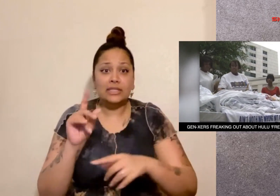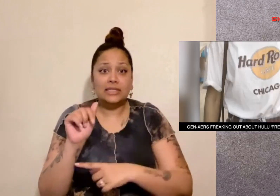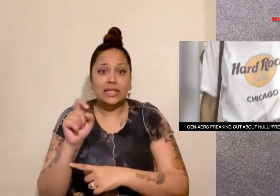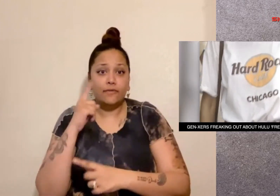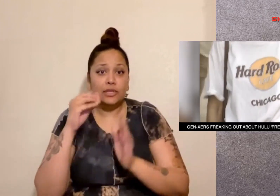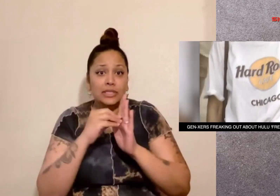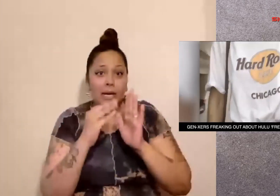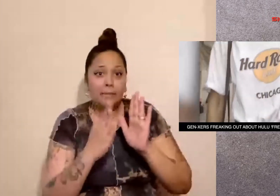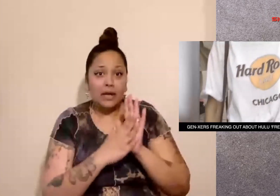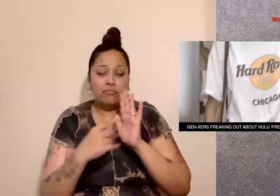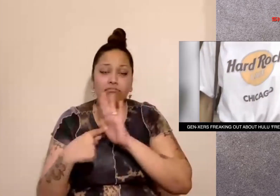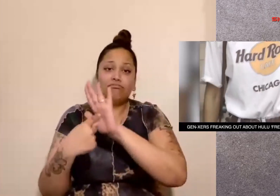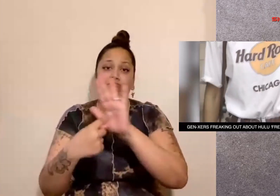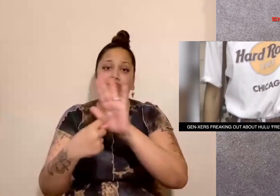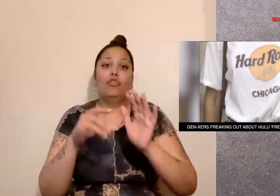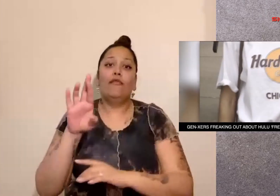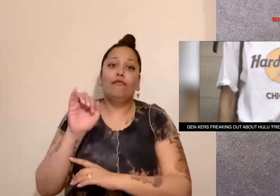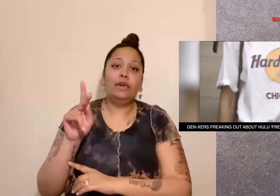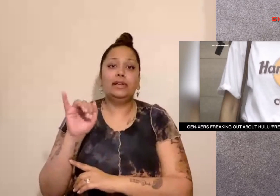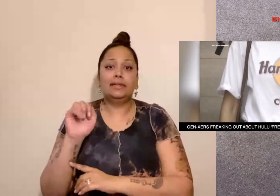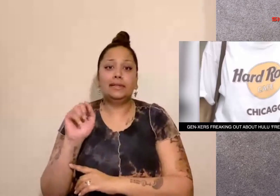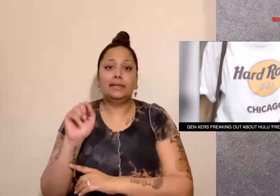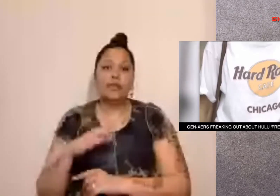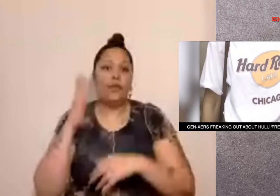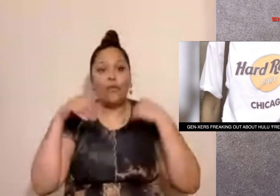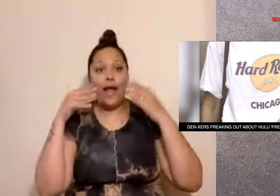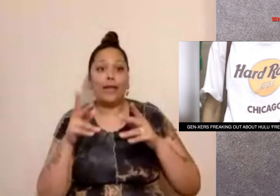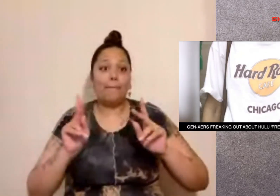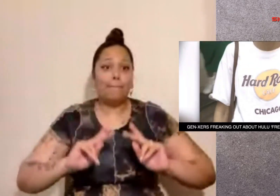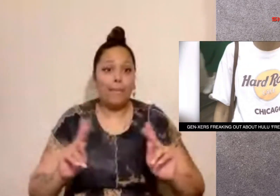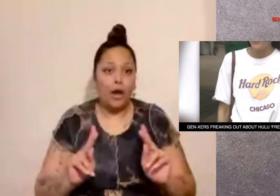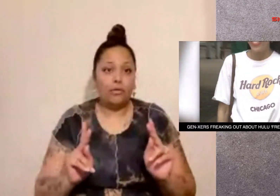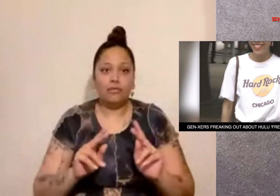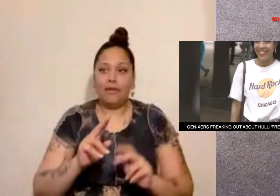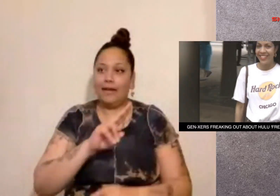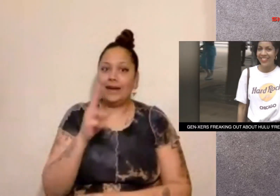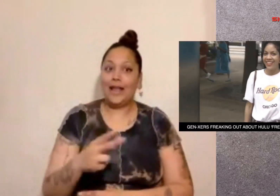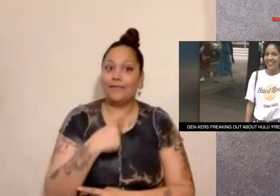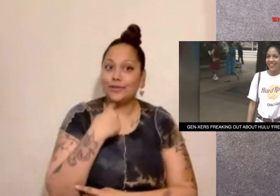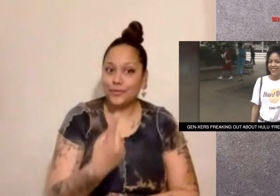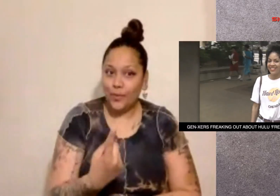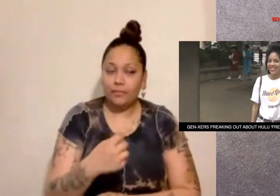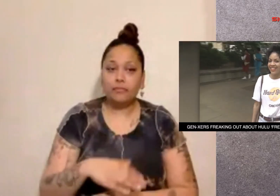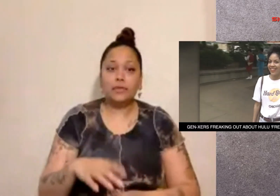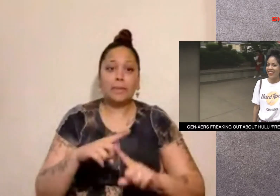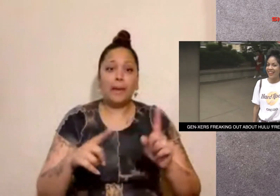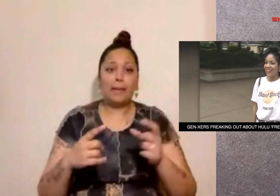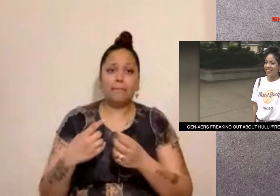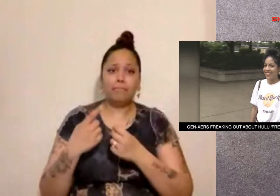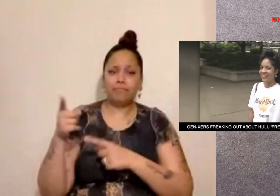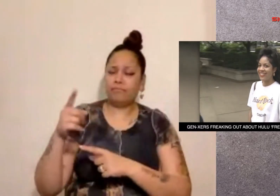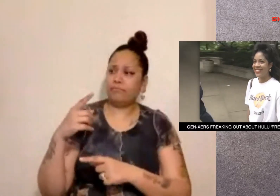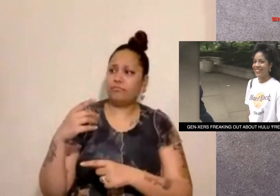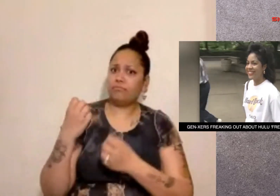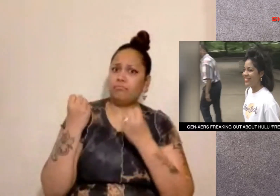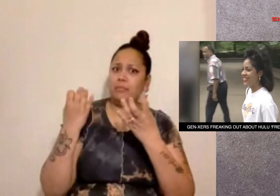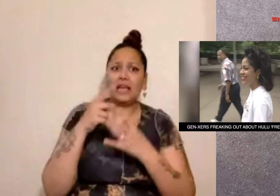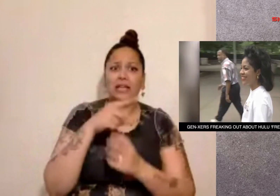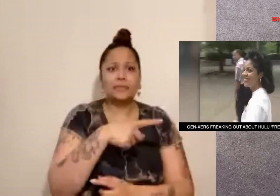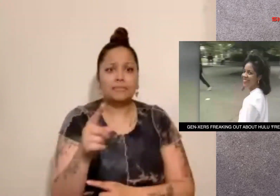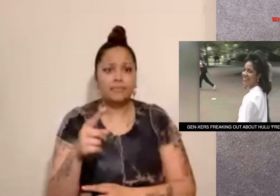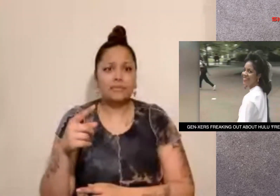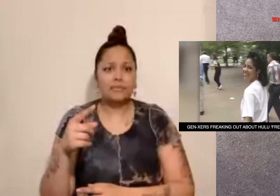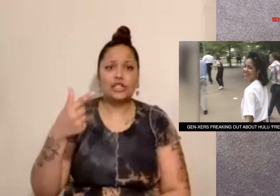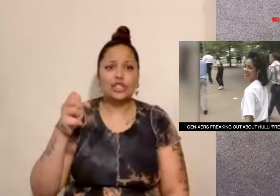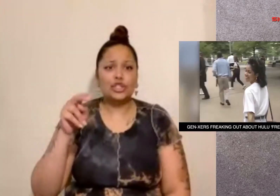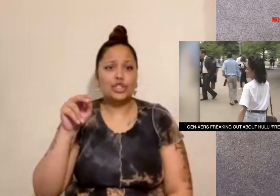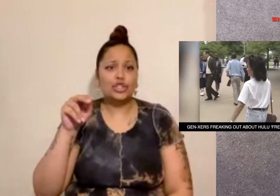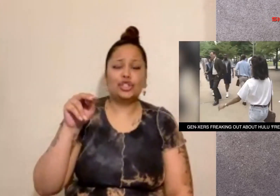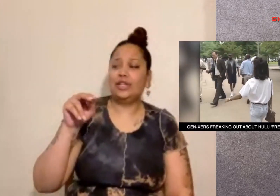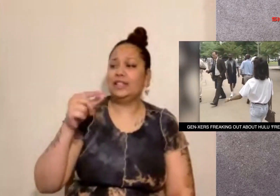date for the documentary entitled Freaknik the wildest party never told but many Gen